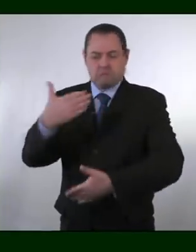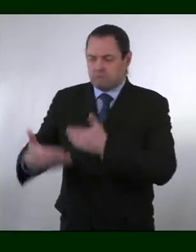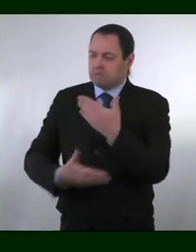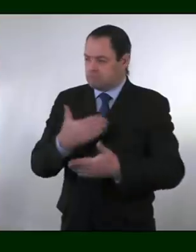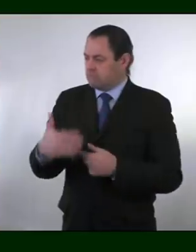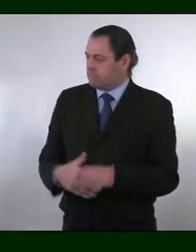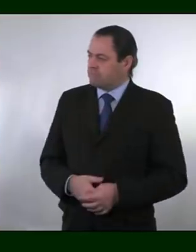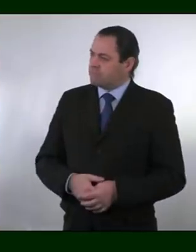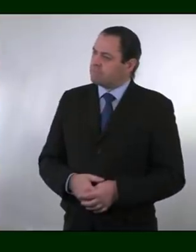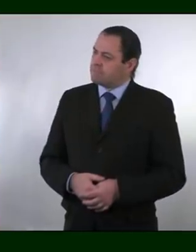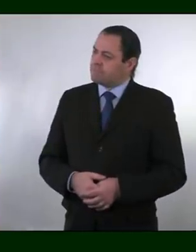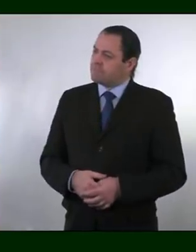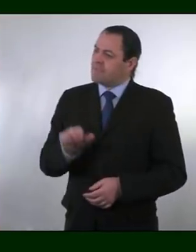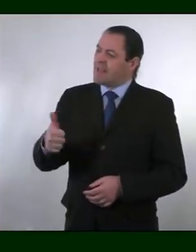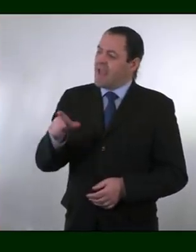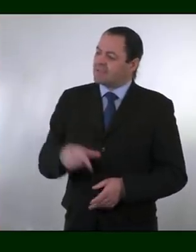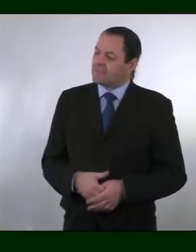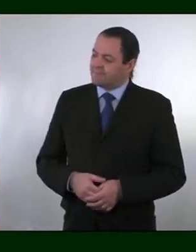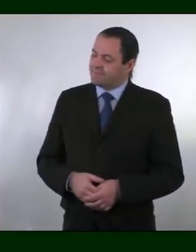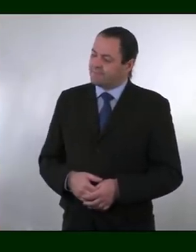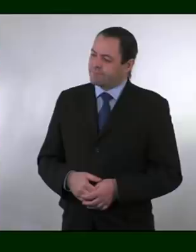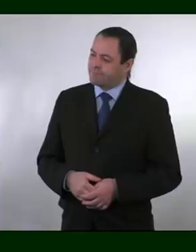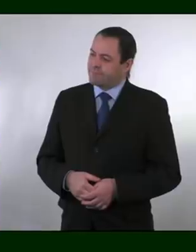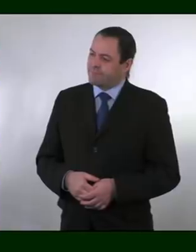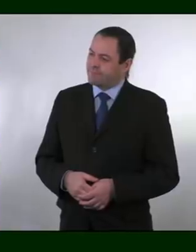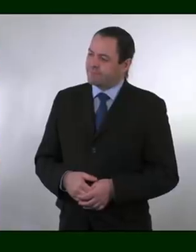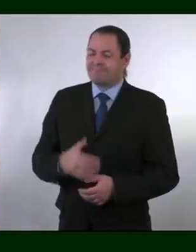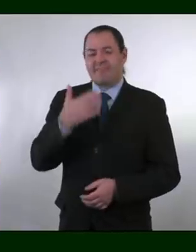Mark Pawsey (Rugby) (Con) Most of our fabulous independent